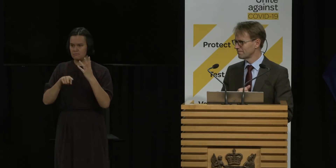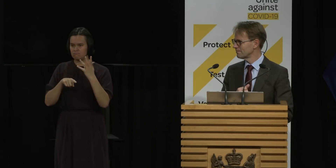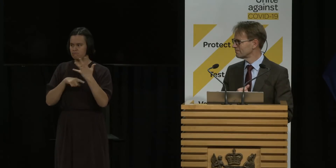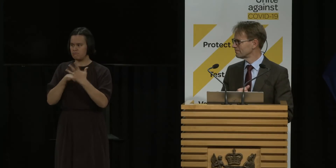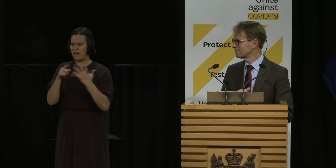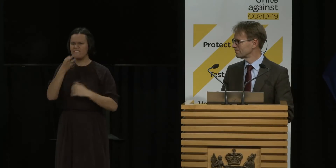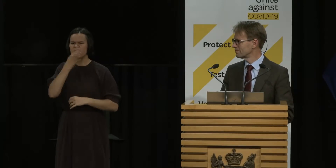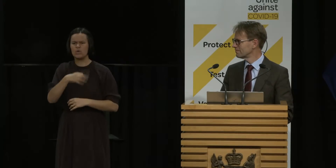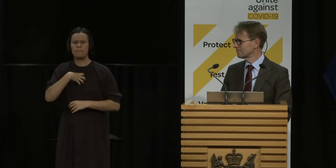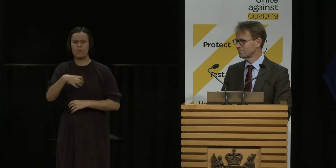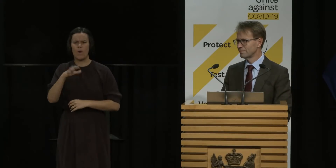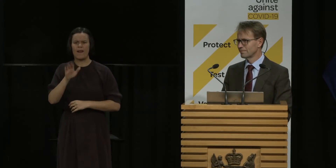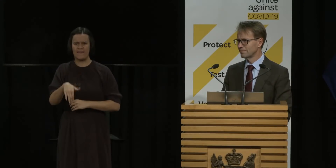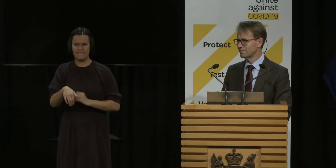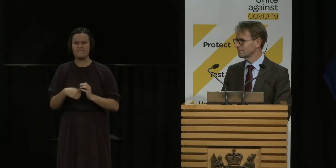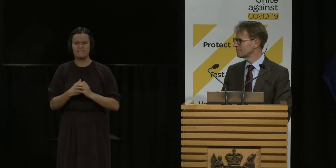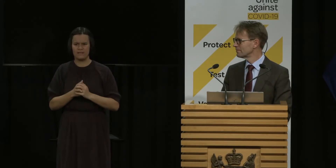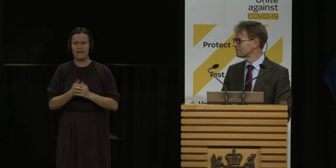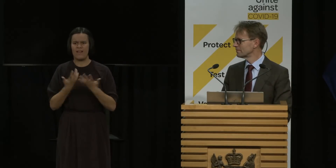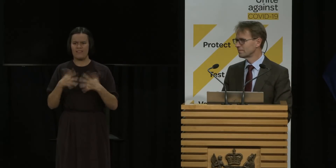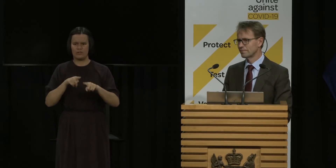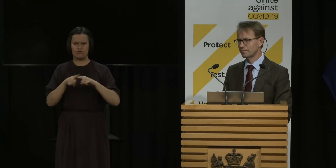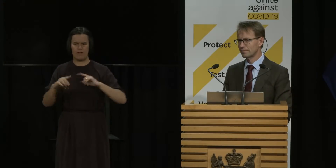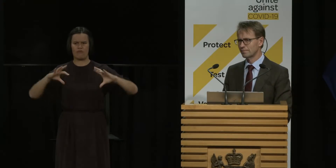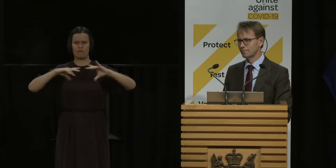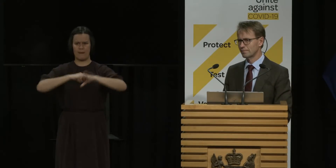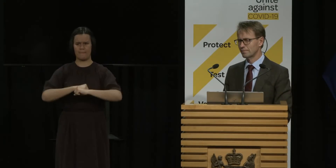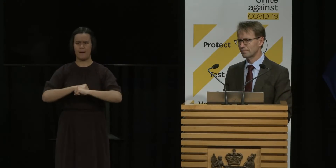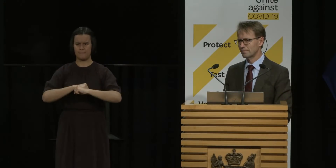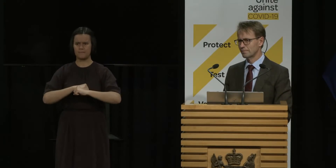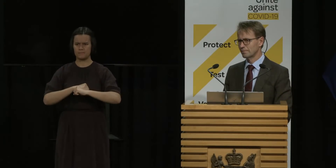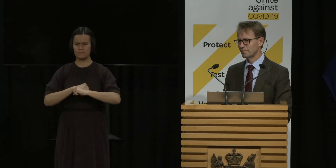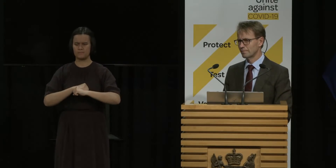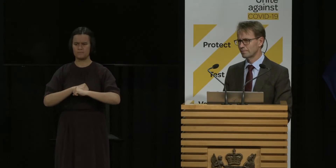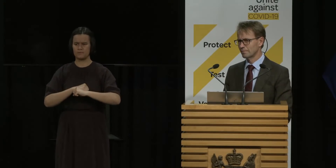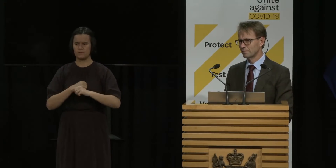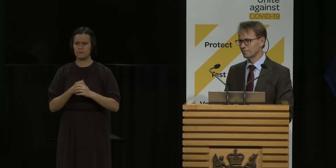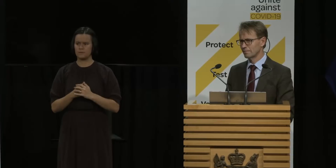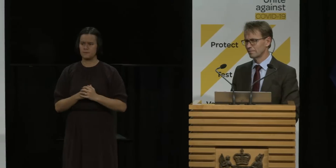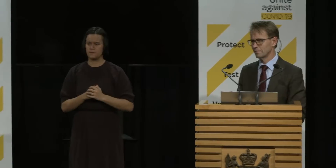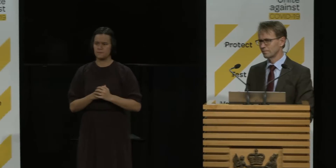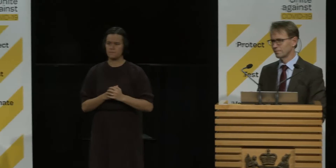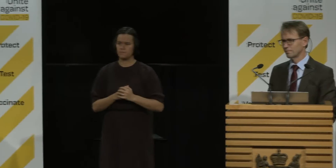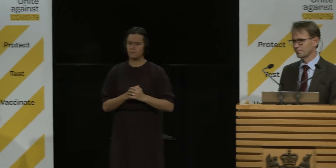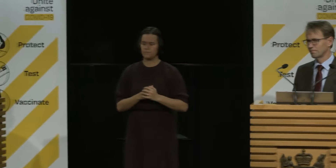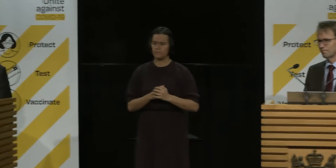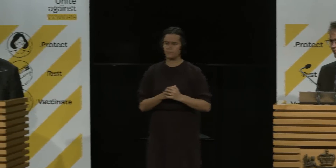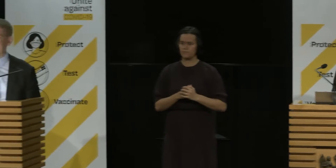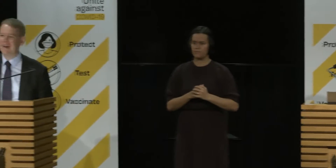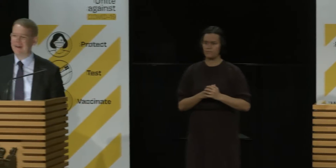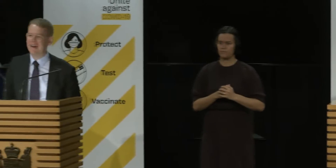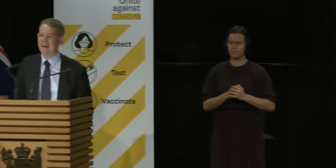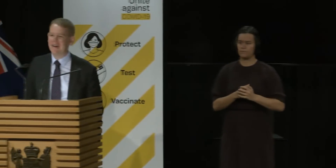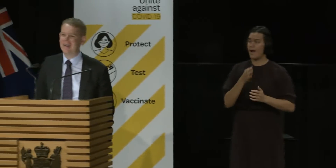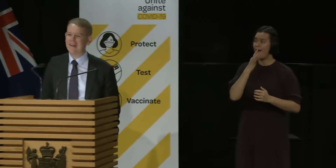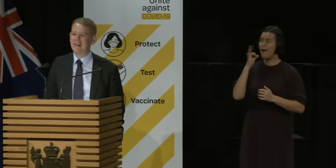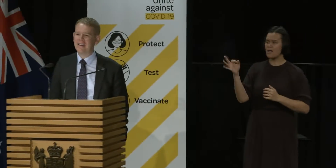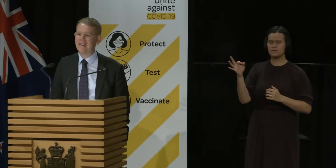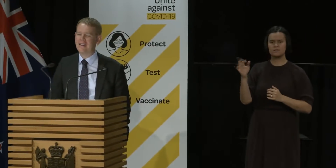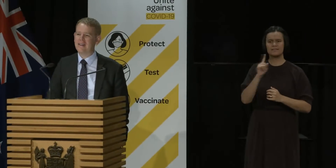follow through on that. I am yet to come here and I propose we go to Jessica, Jason and Mark. We will try to finish up there